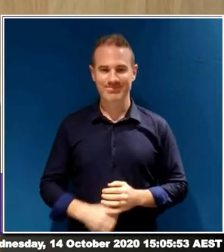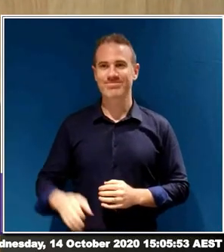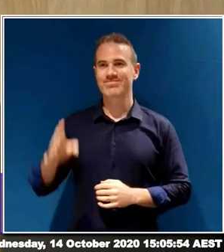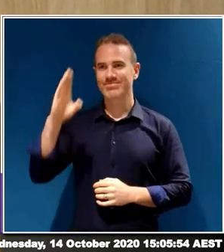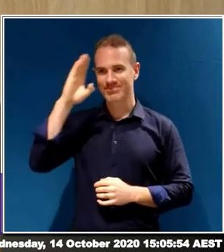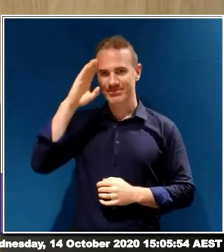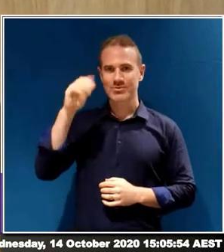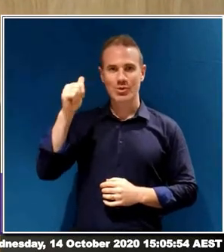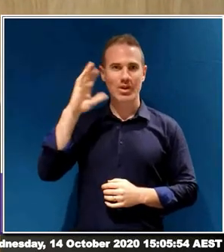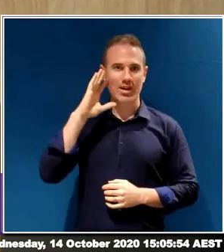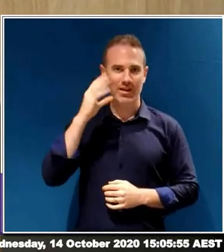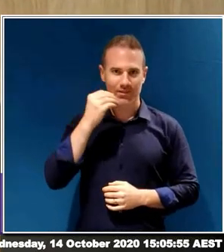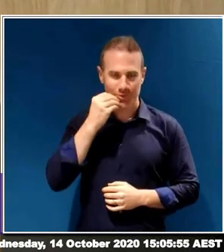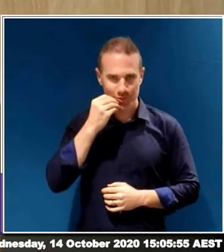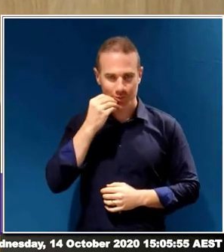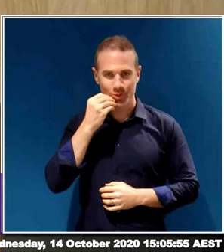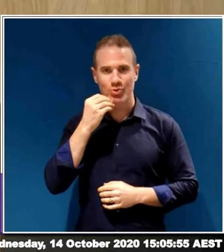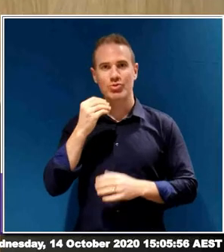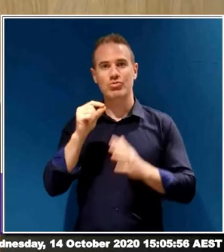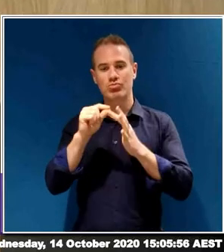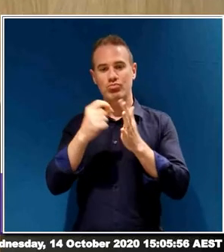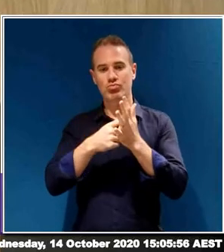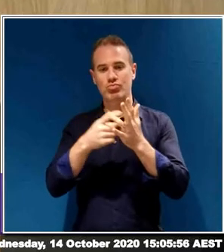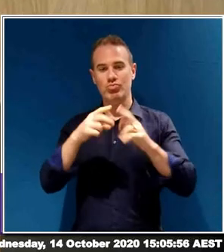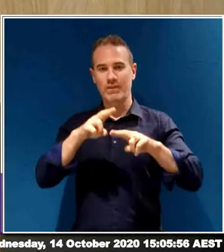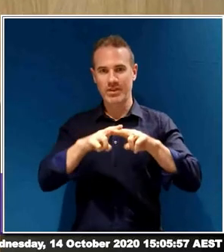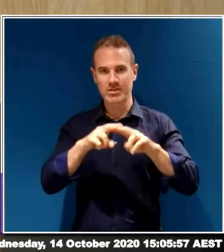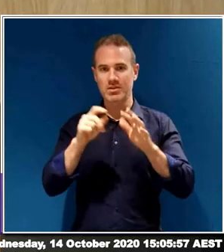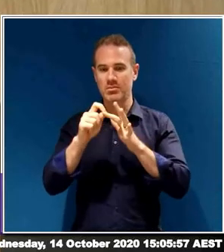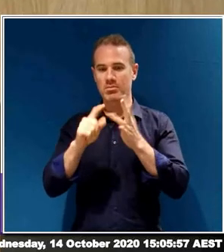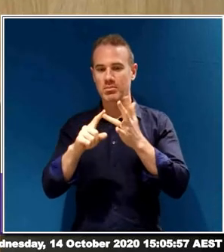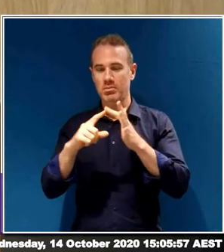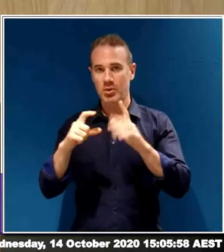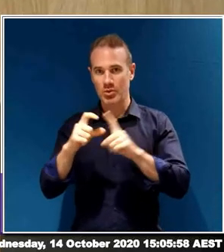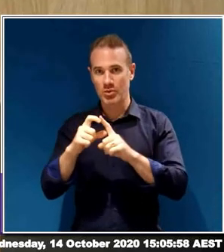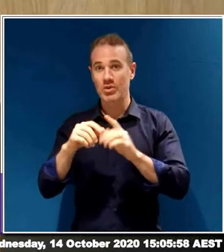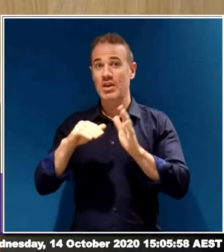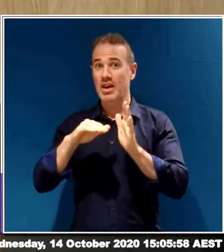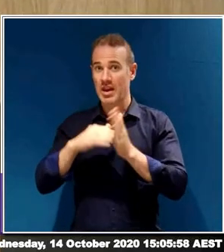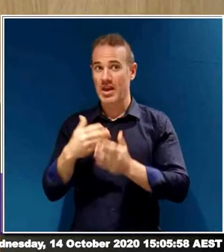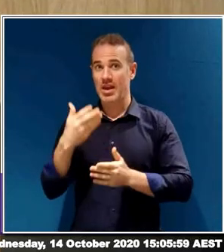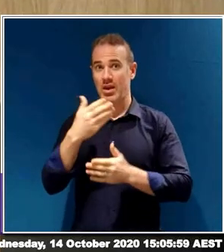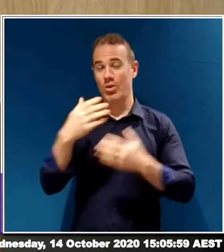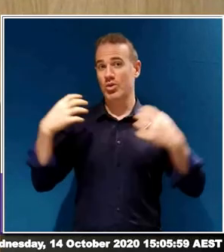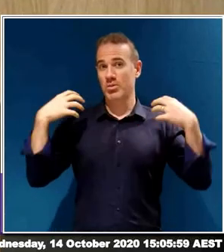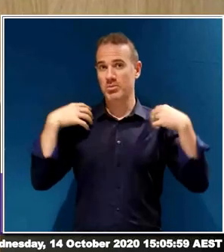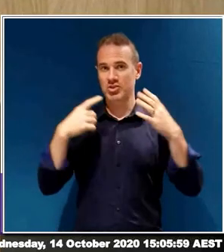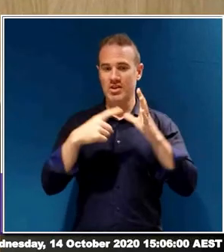I will ask Commissioner Atkinson's Associate to administer the affirmation to you.